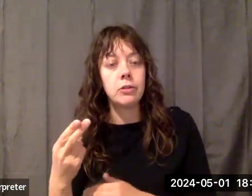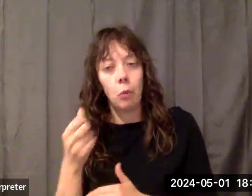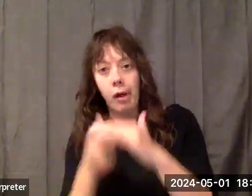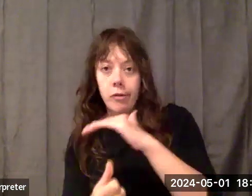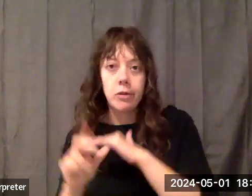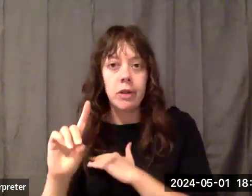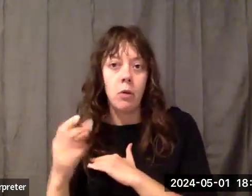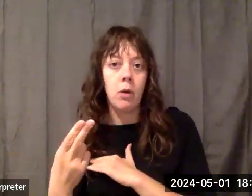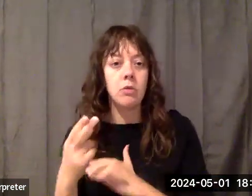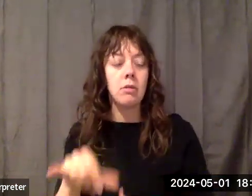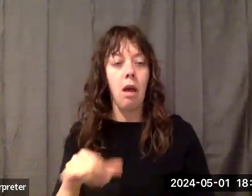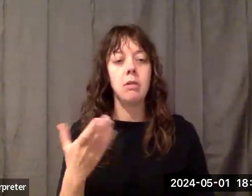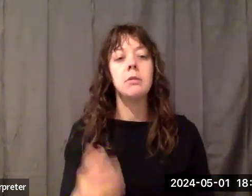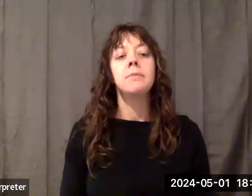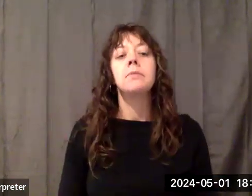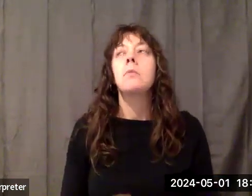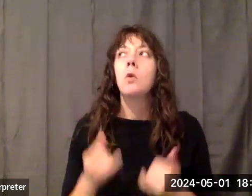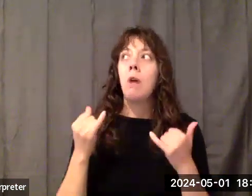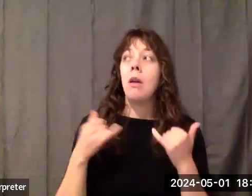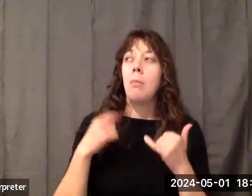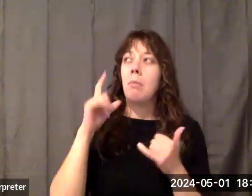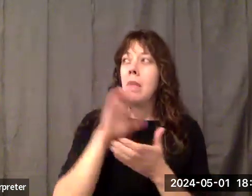at this time it's about a hundred to $175